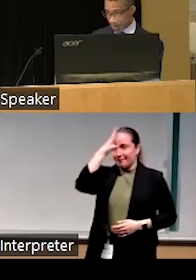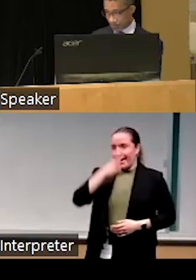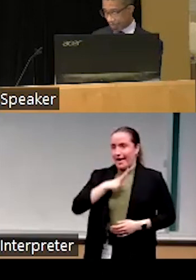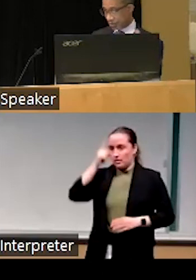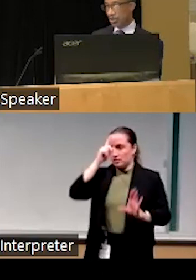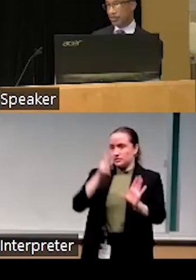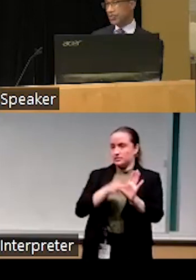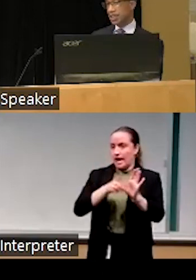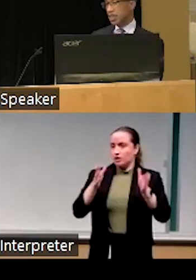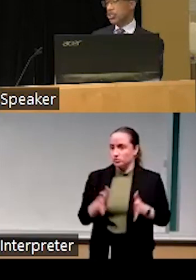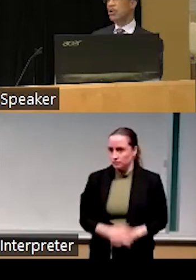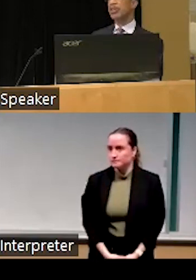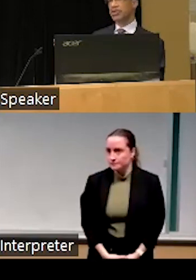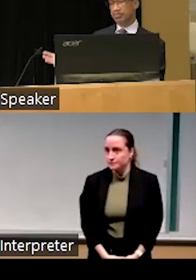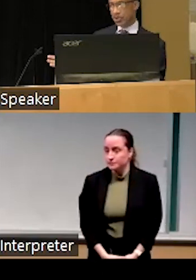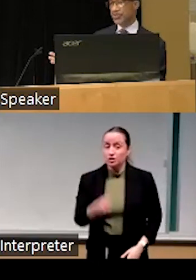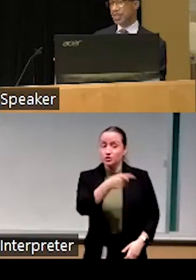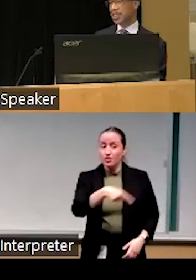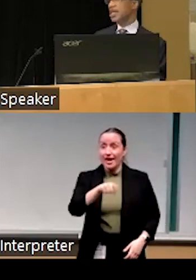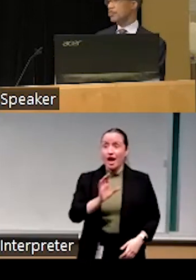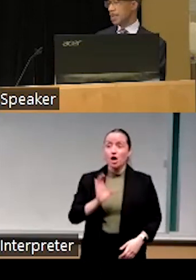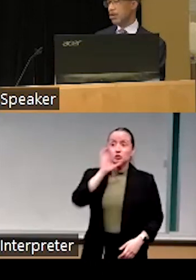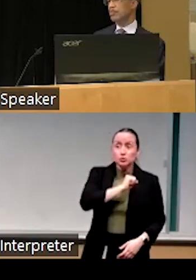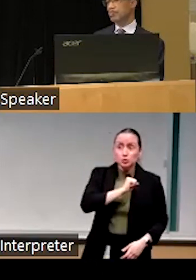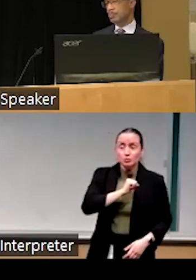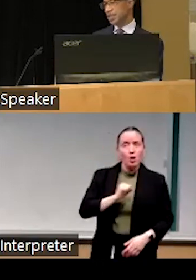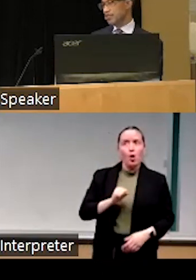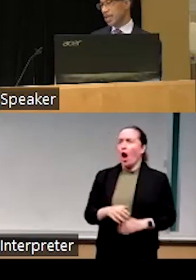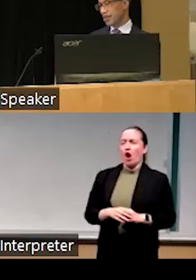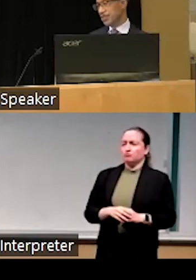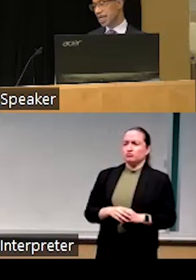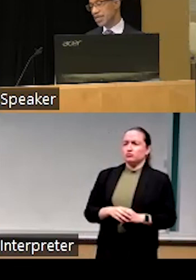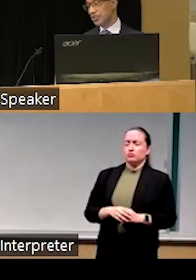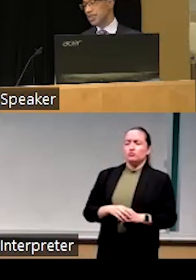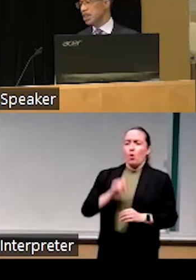believe that you know there's no other person can help them out besides a black male psychiatrists